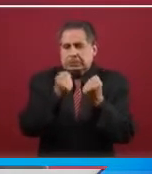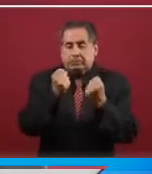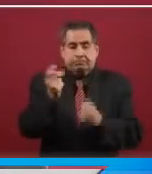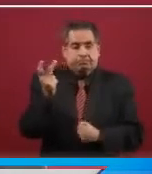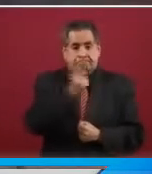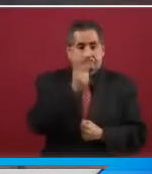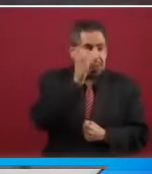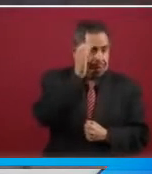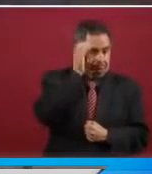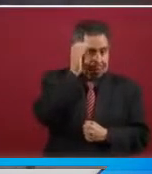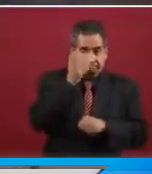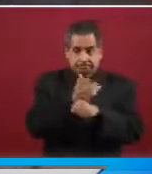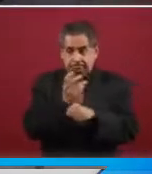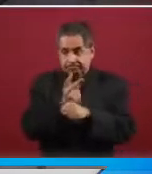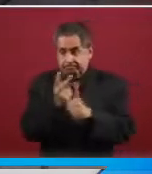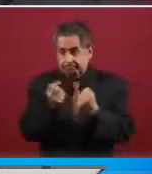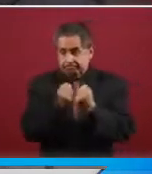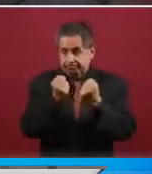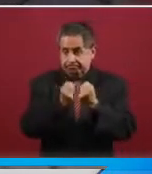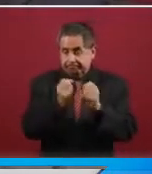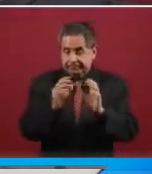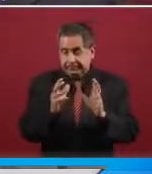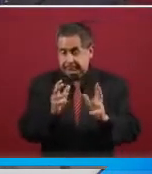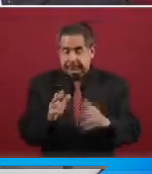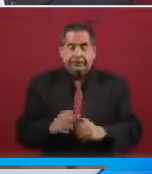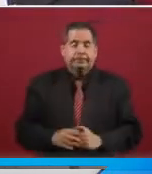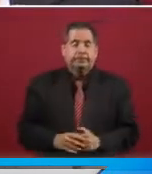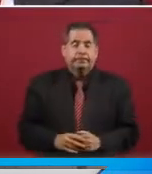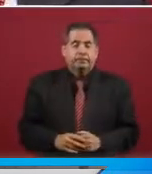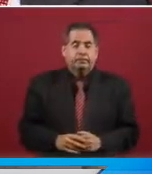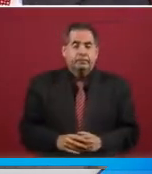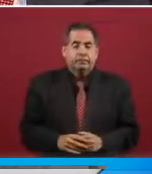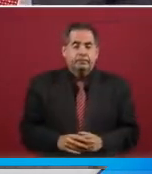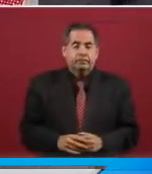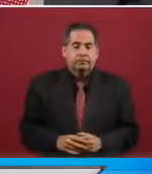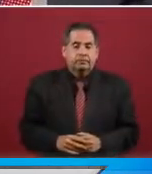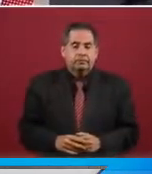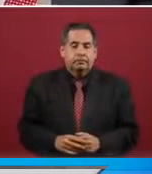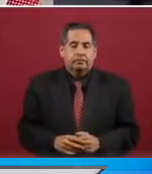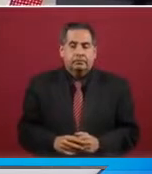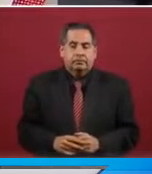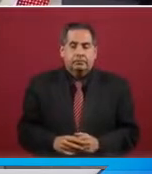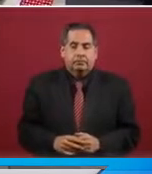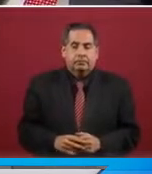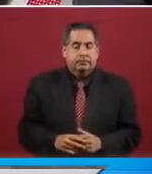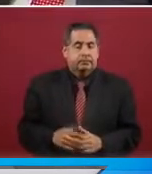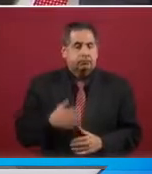He reiterates the call for dialogue between these two nations that due to their global importance have a negative impact on the whole world